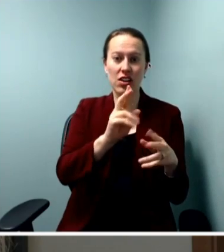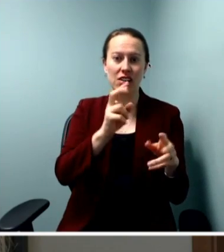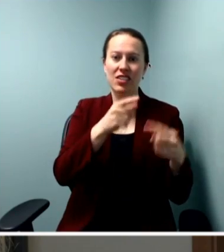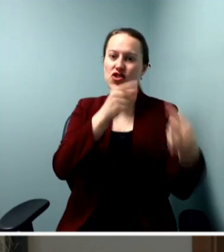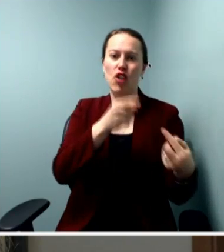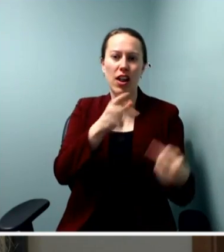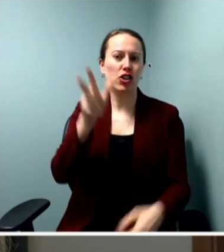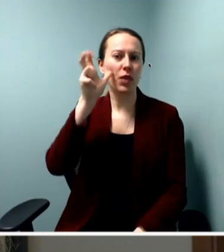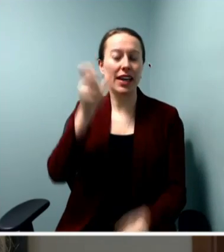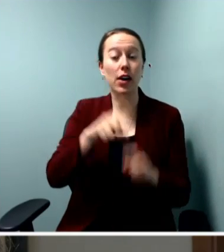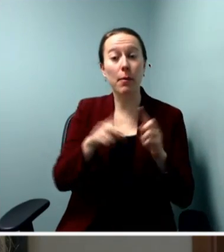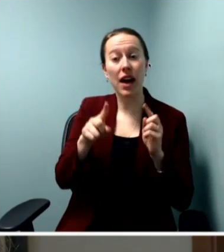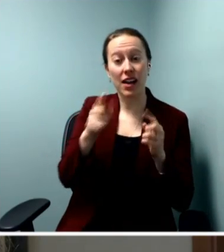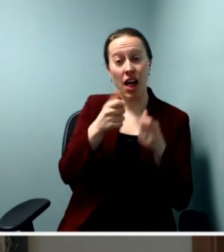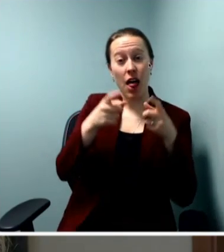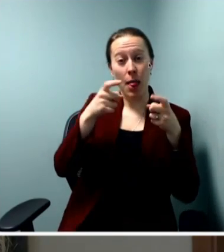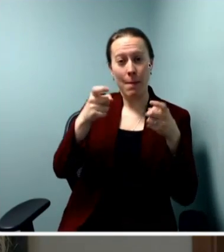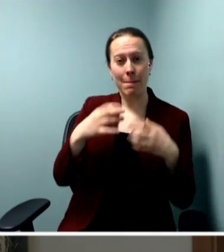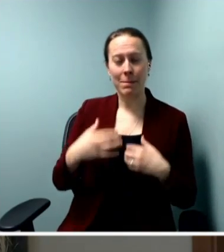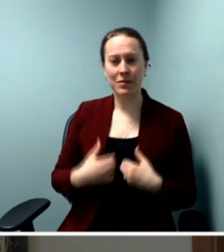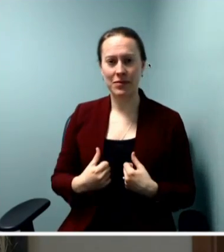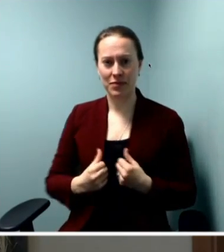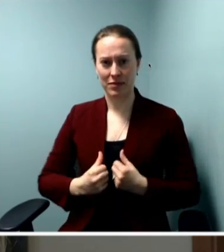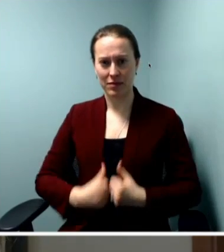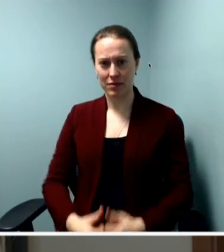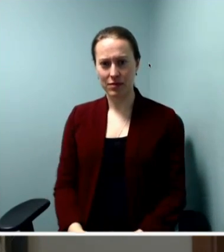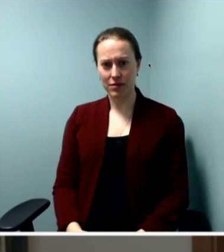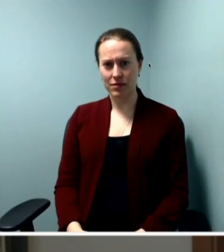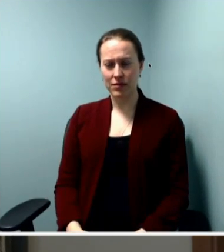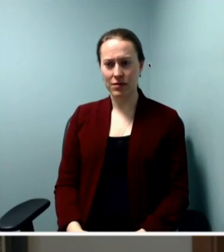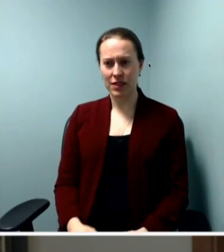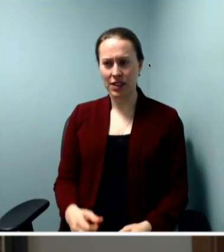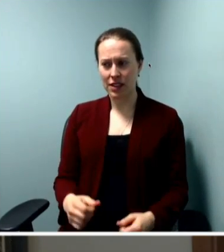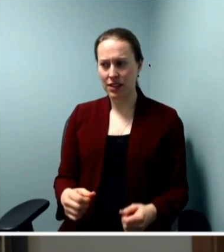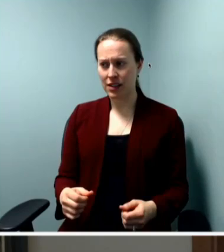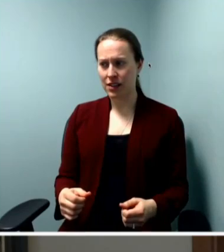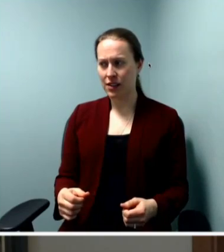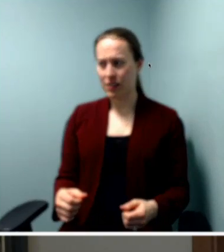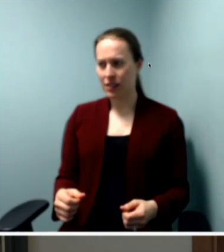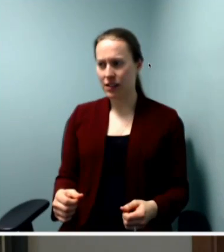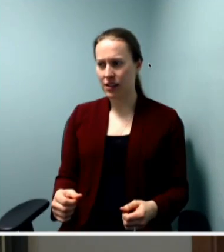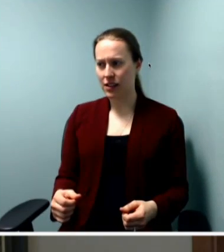And I had the good fortune of being at New England Foundation for the Arts